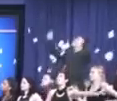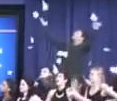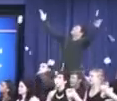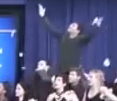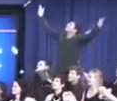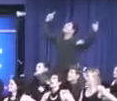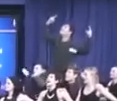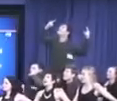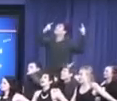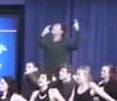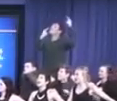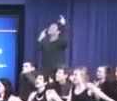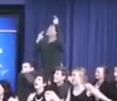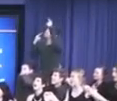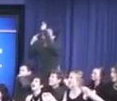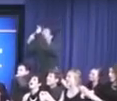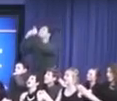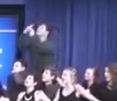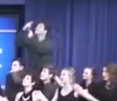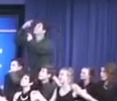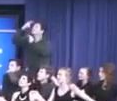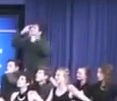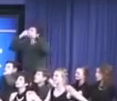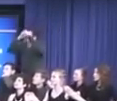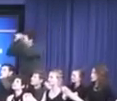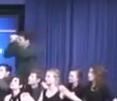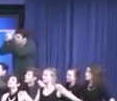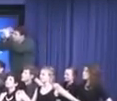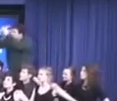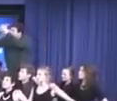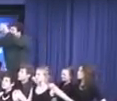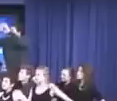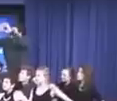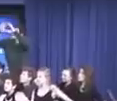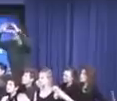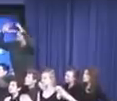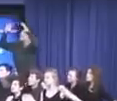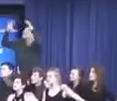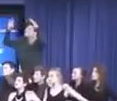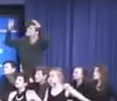Where I go, when I go there,